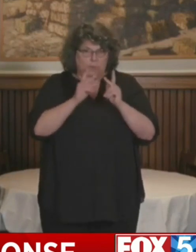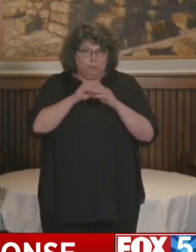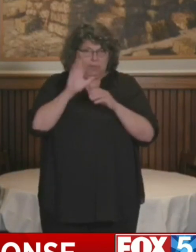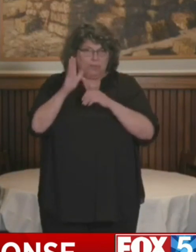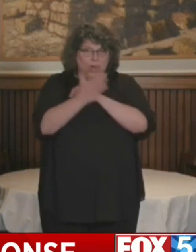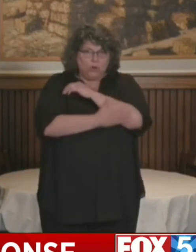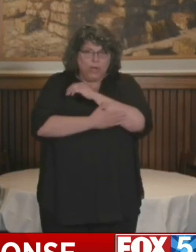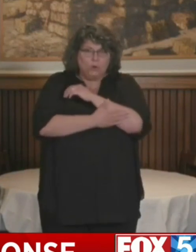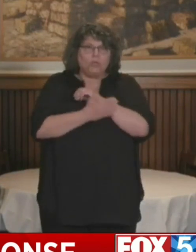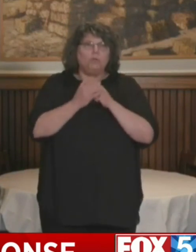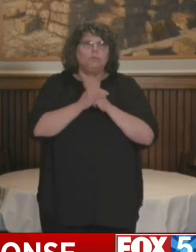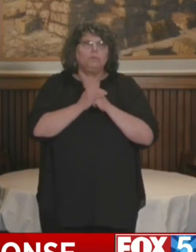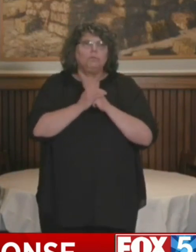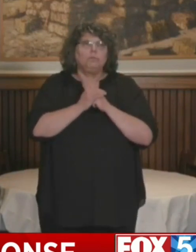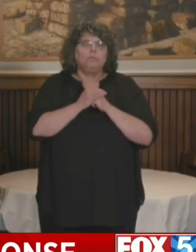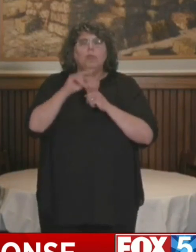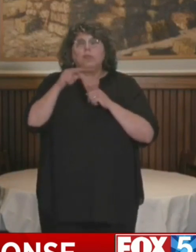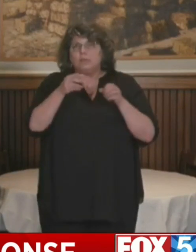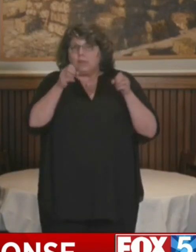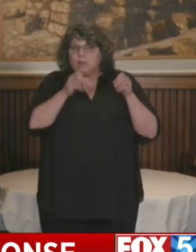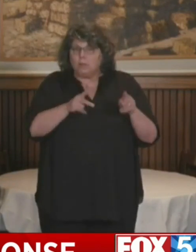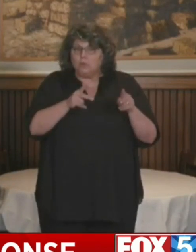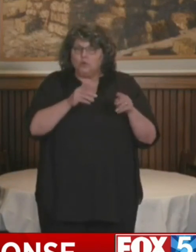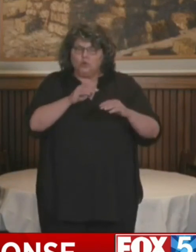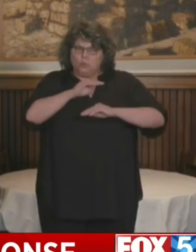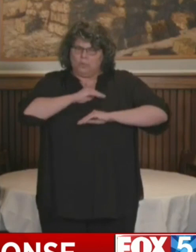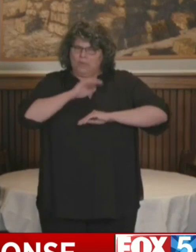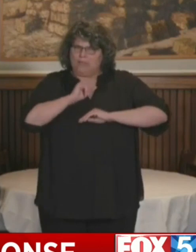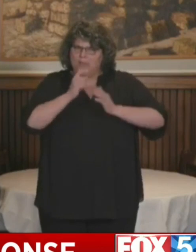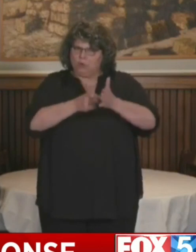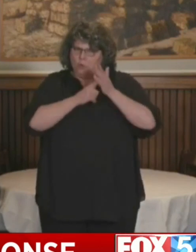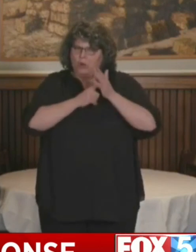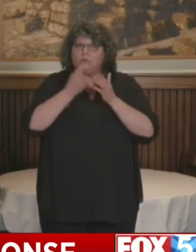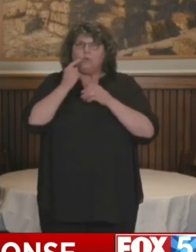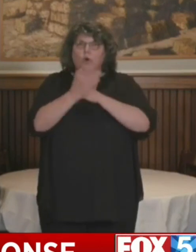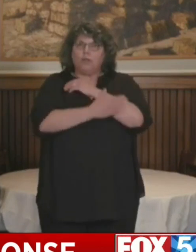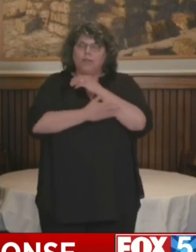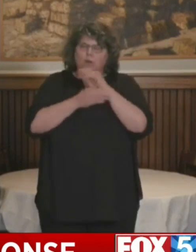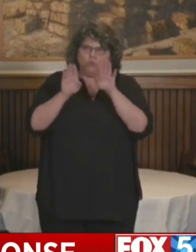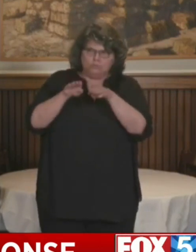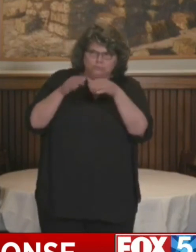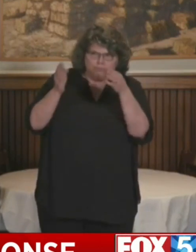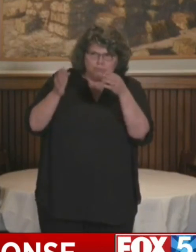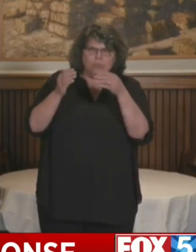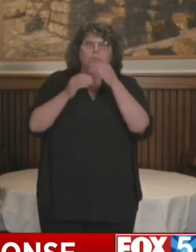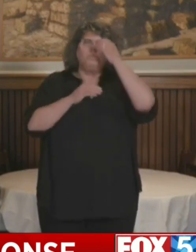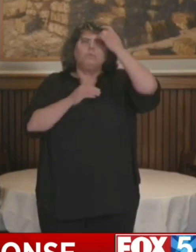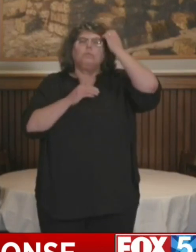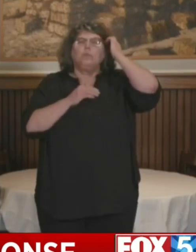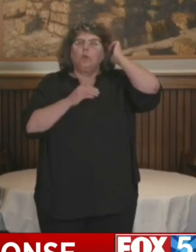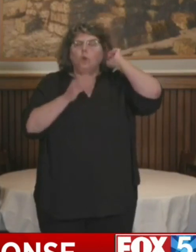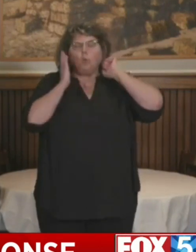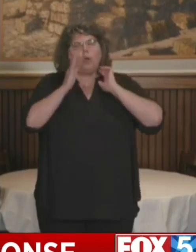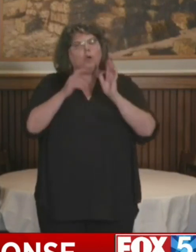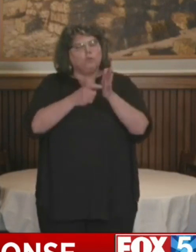TRAINED AND DOING CONTACT TRACING PER A 100,000 RESIDENTS IN THEIR COUNTY.